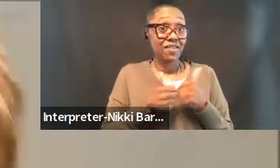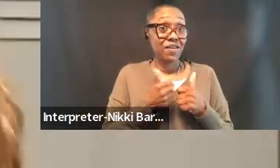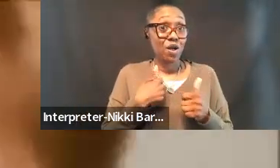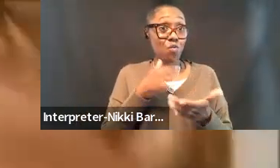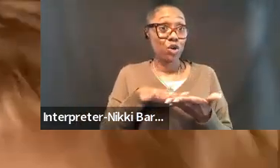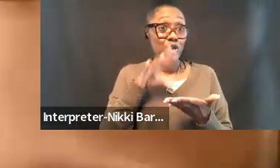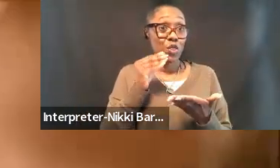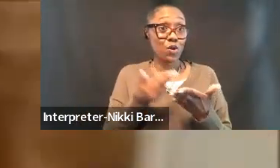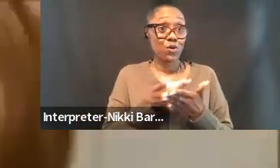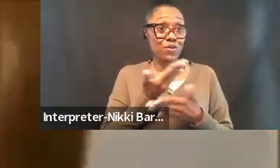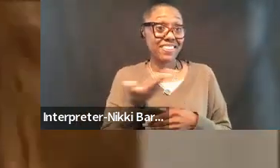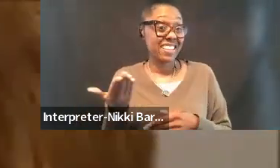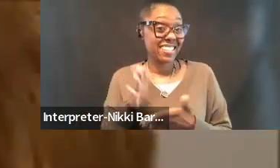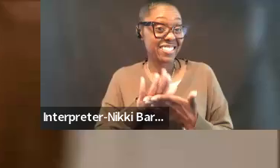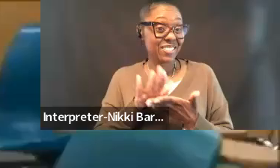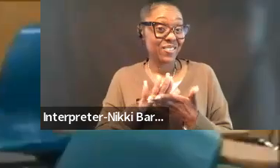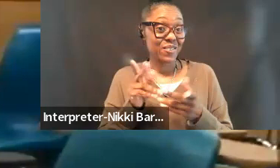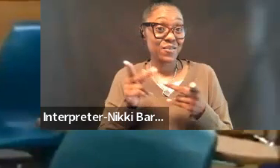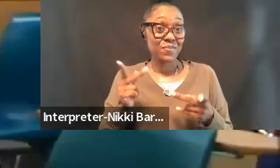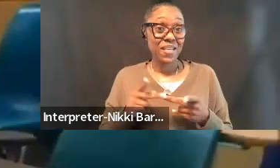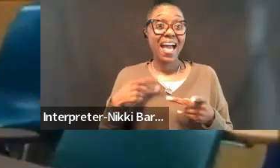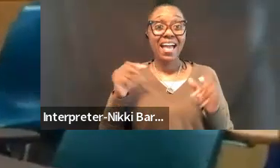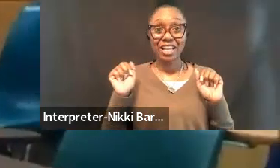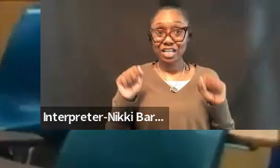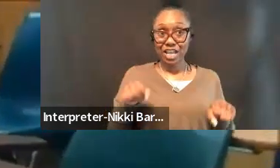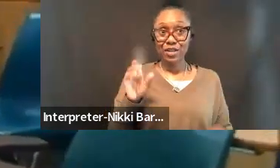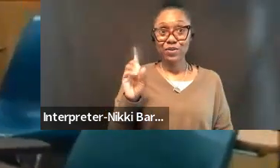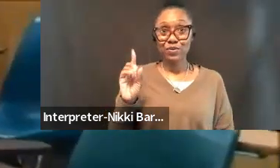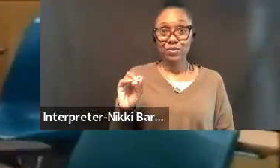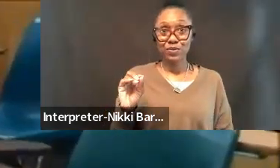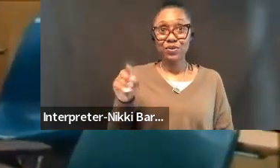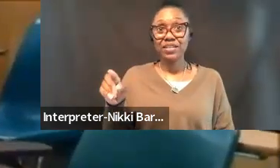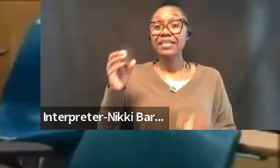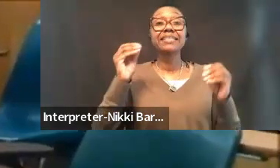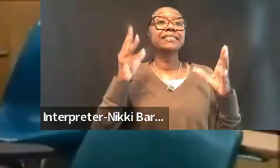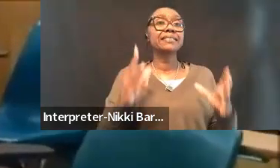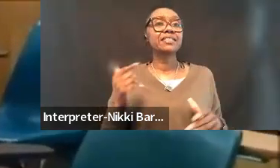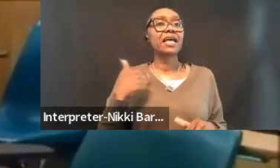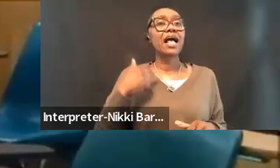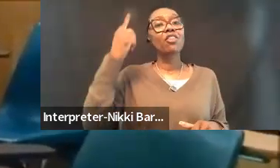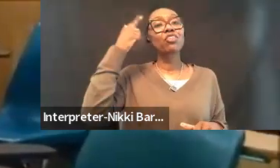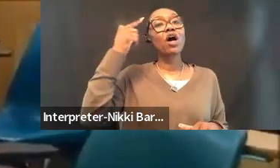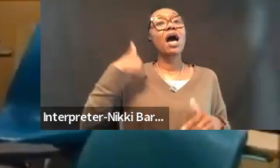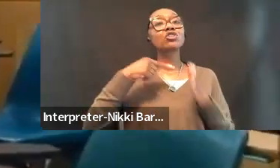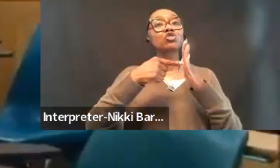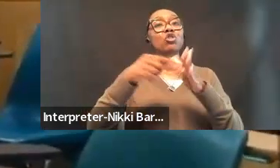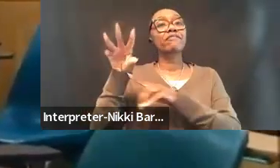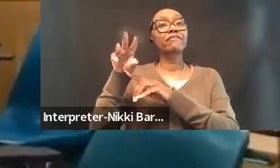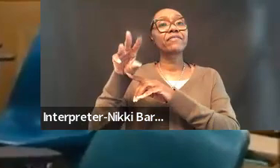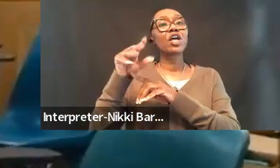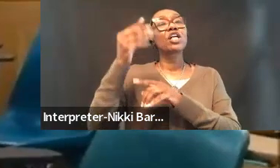School's a place where I can do just that. Teachers, I thought I'd make this video to help you know what I like.